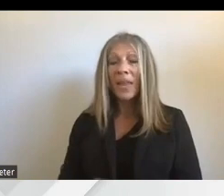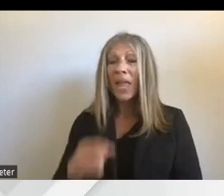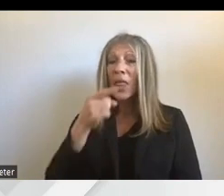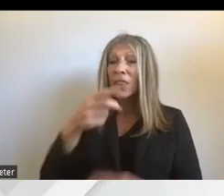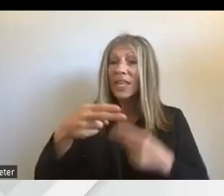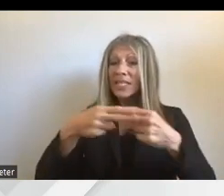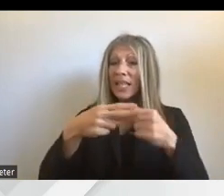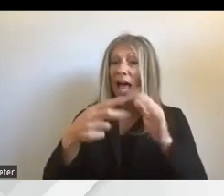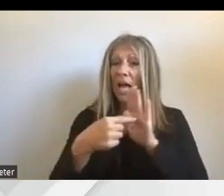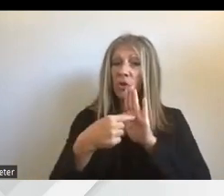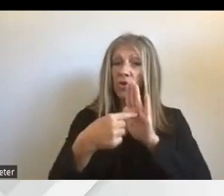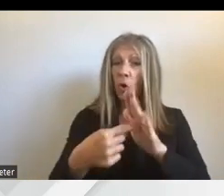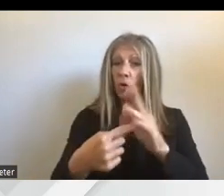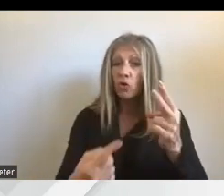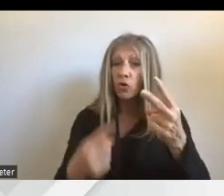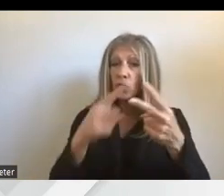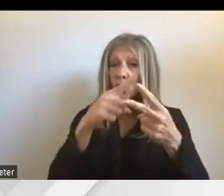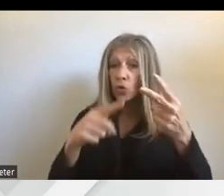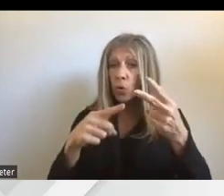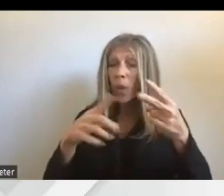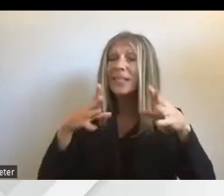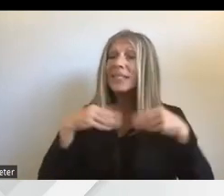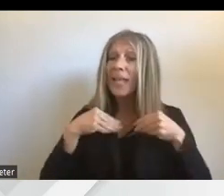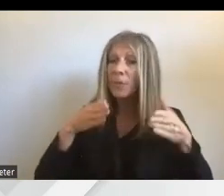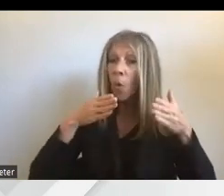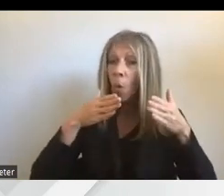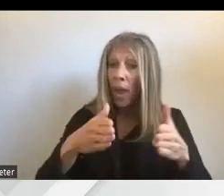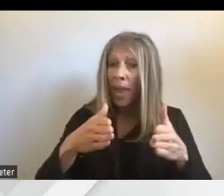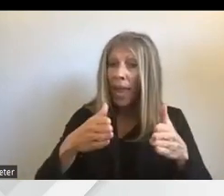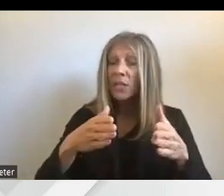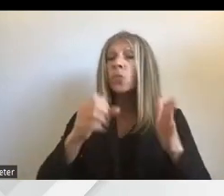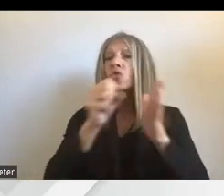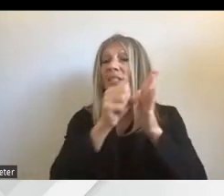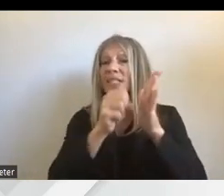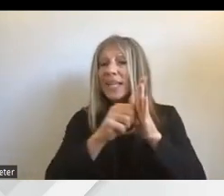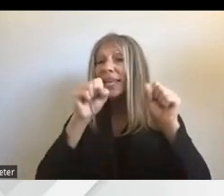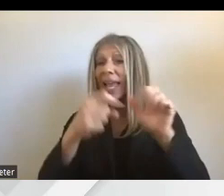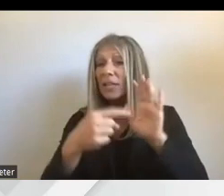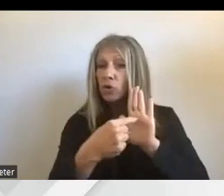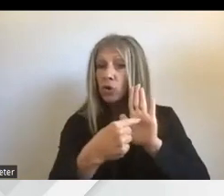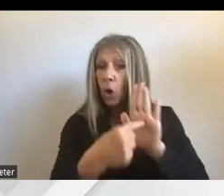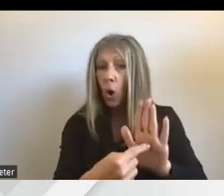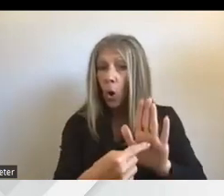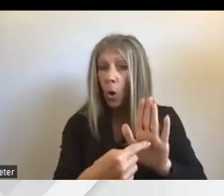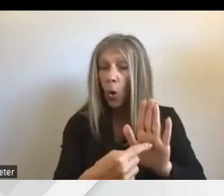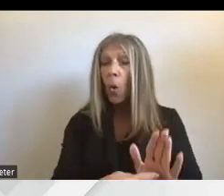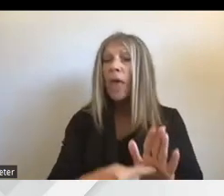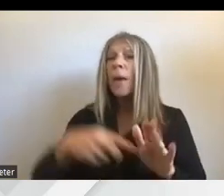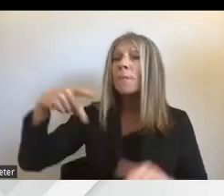This slide illustrates two acceptable ways in which a jurisdiction can indicate that